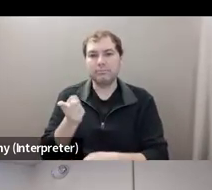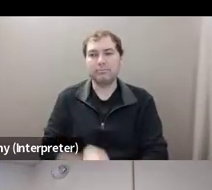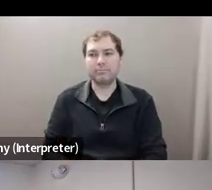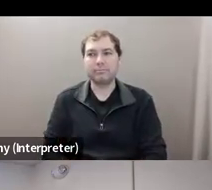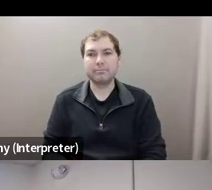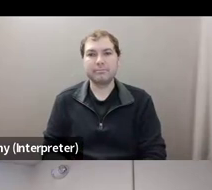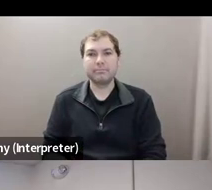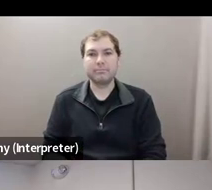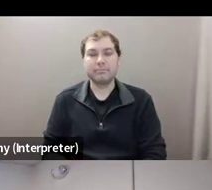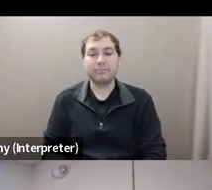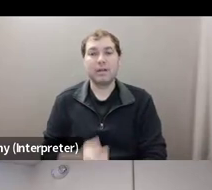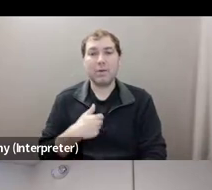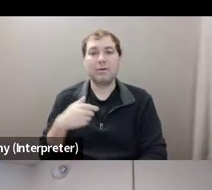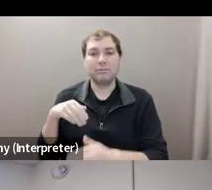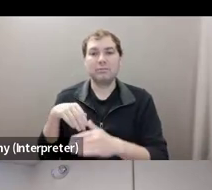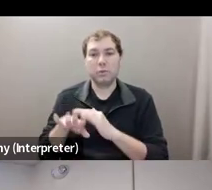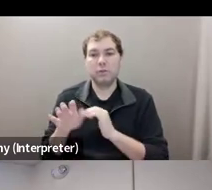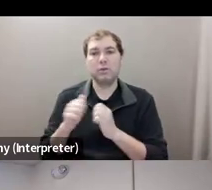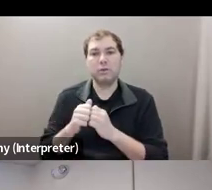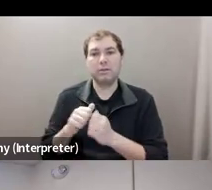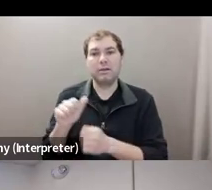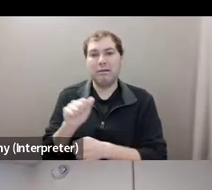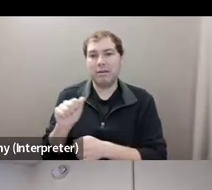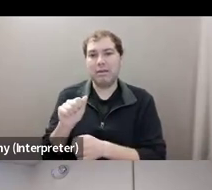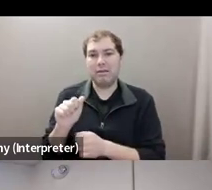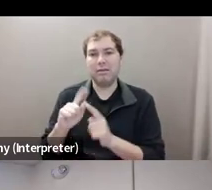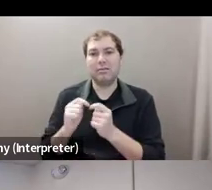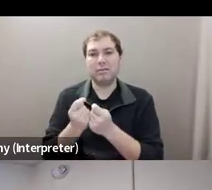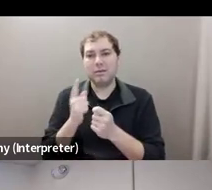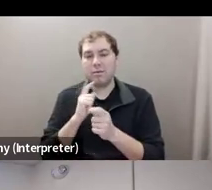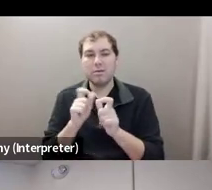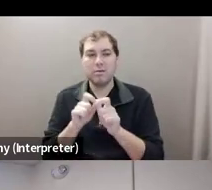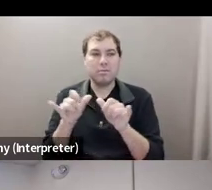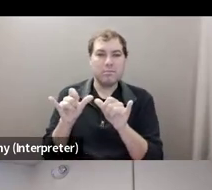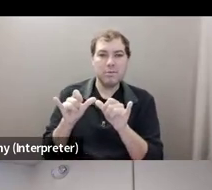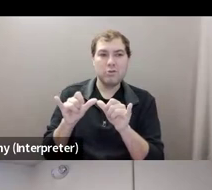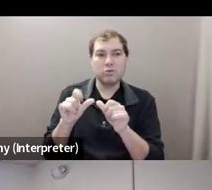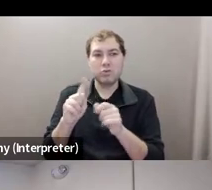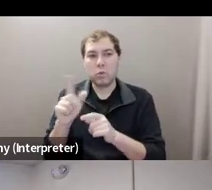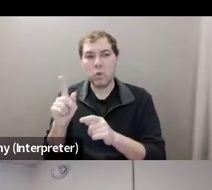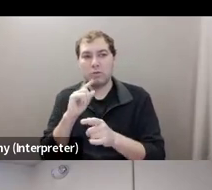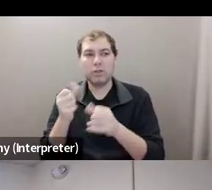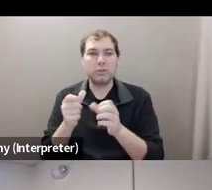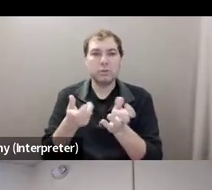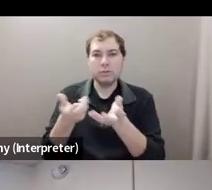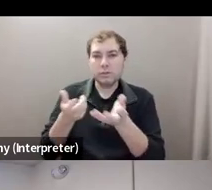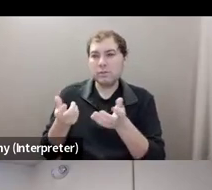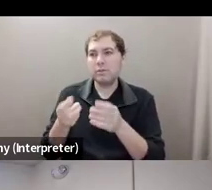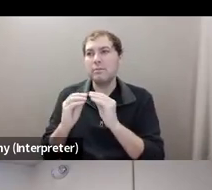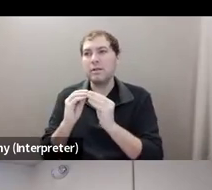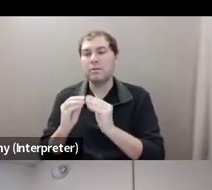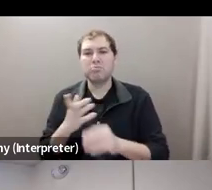Don Posh: I was going to go in with my at my little measuring tool. I offered to meet with their maintenance people, they said, no, we got it done.